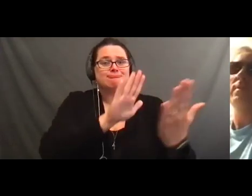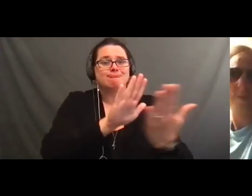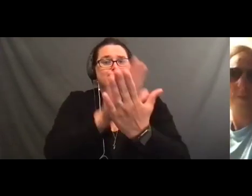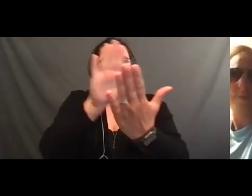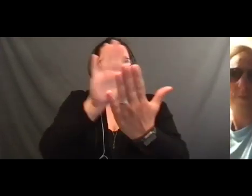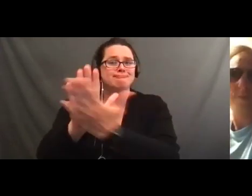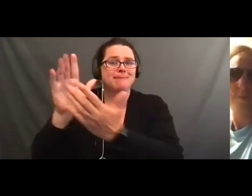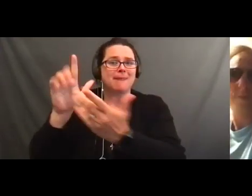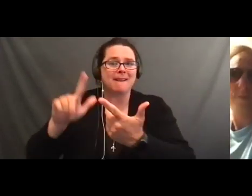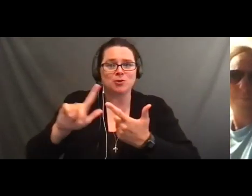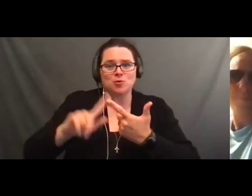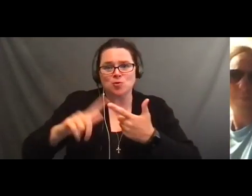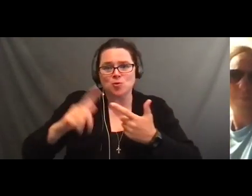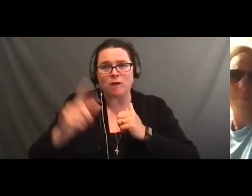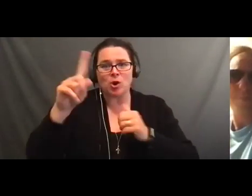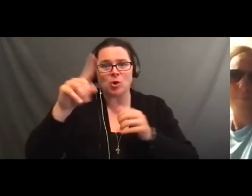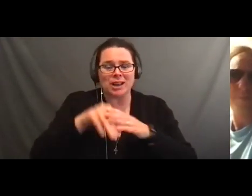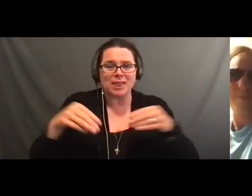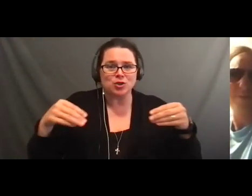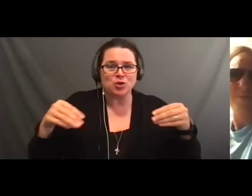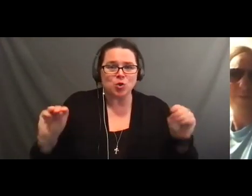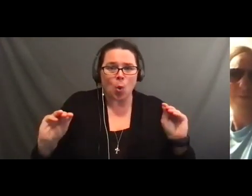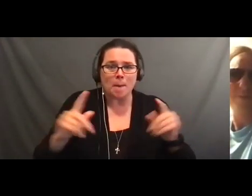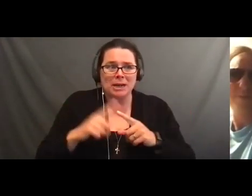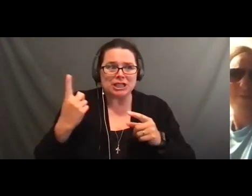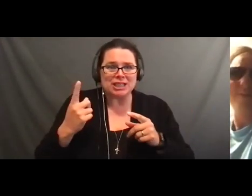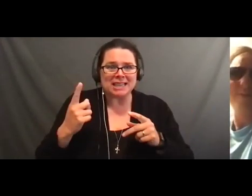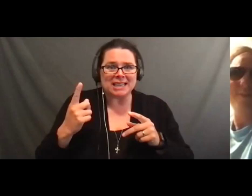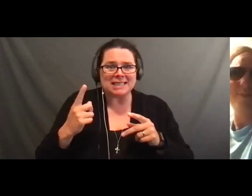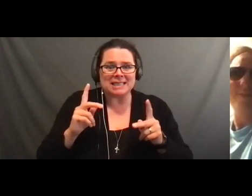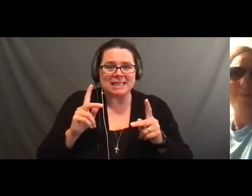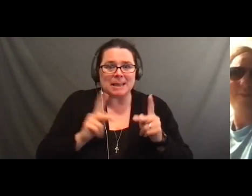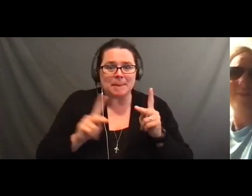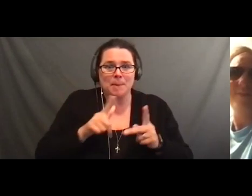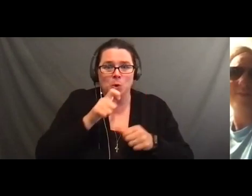But leave it to just people, the people working there.